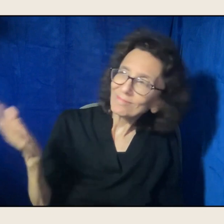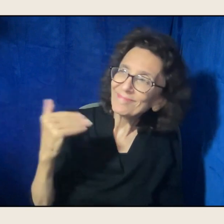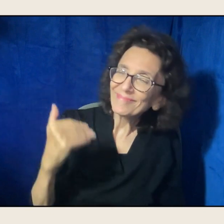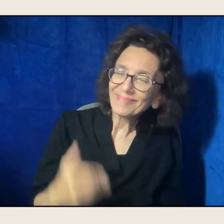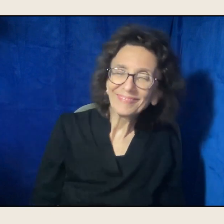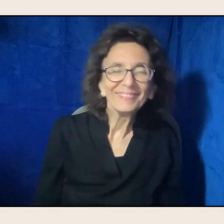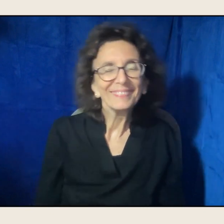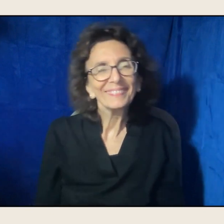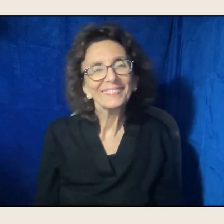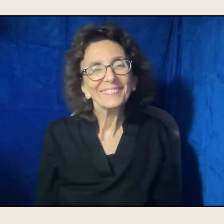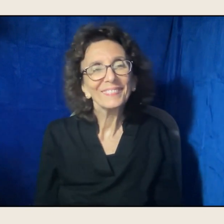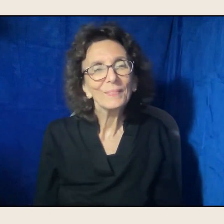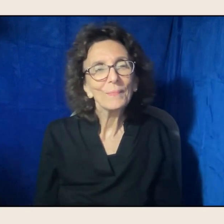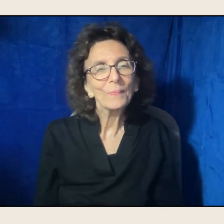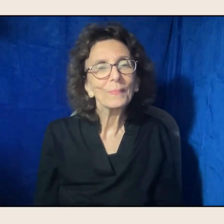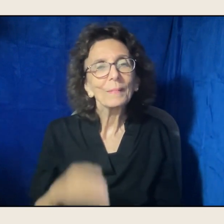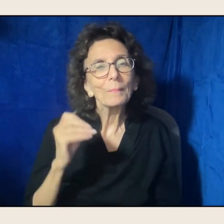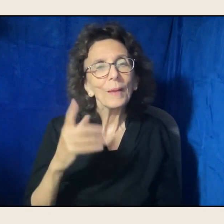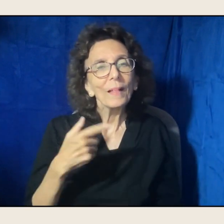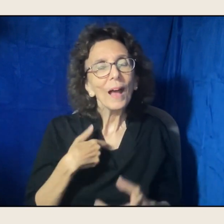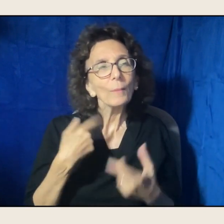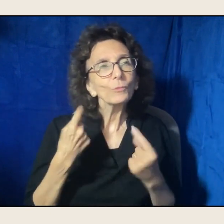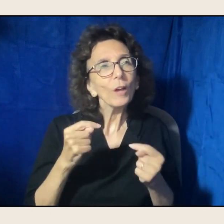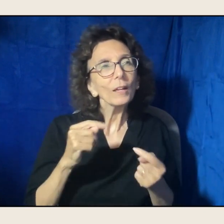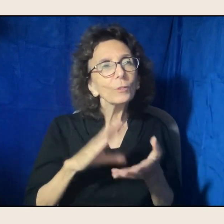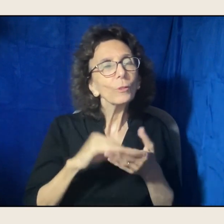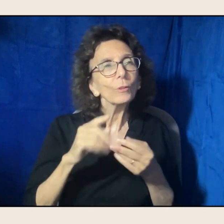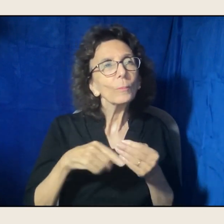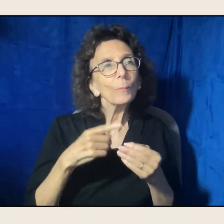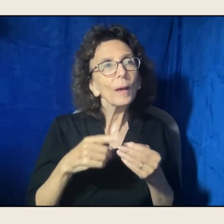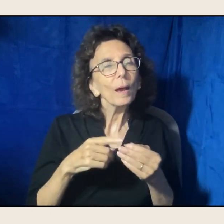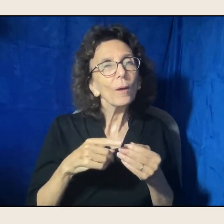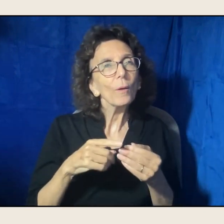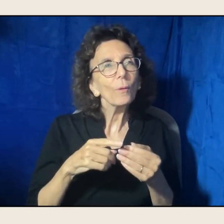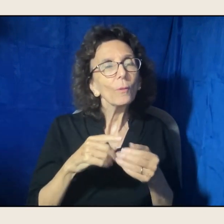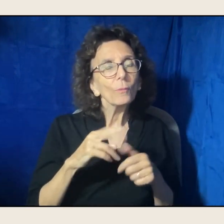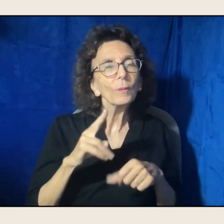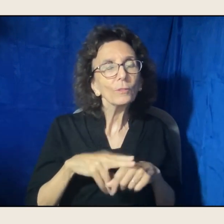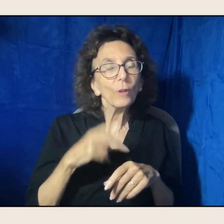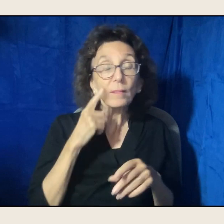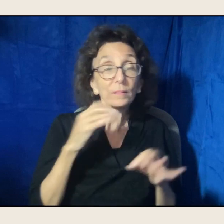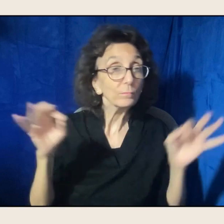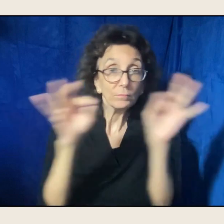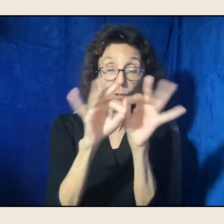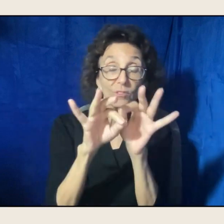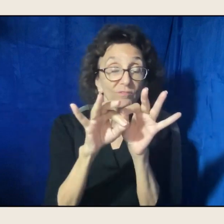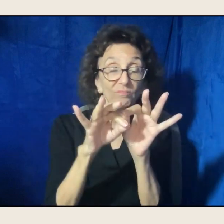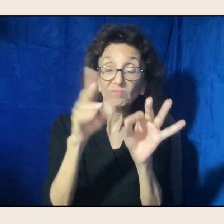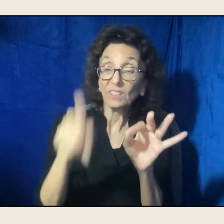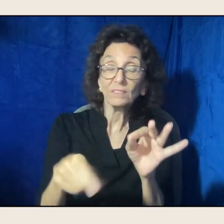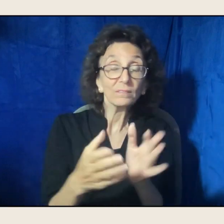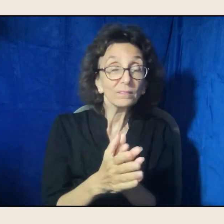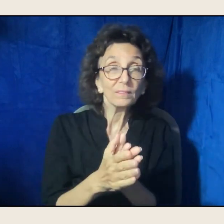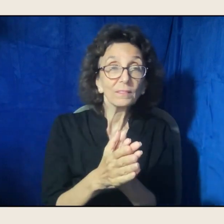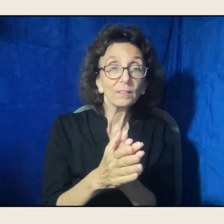I'm trying to learn about my nature. I think it's fundamental to be critical and to know how flawed you are,